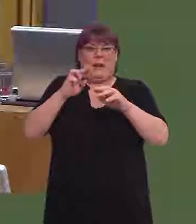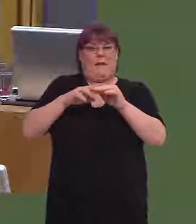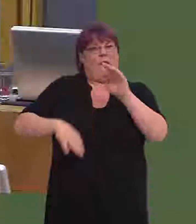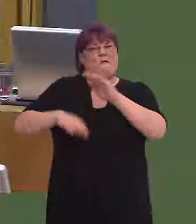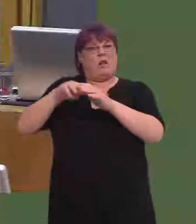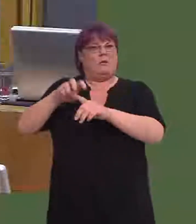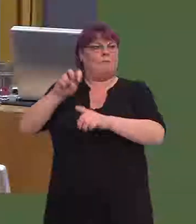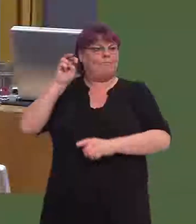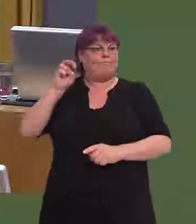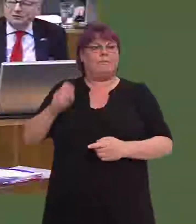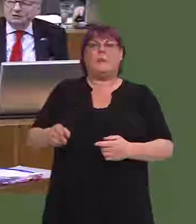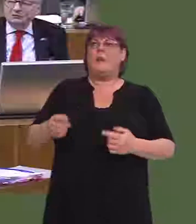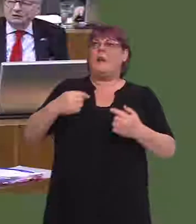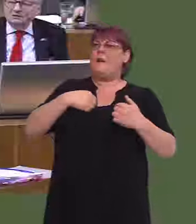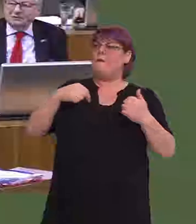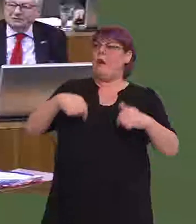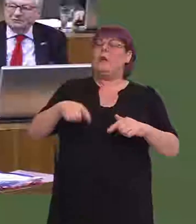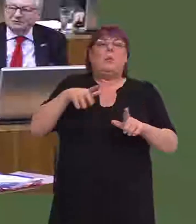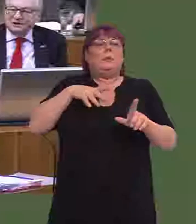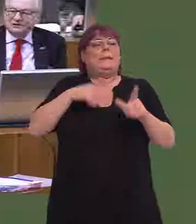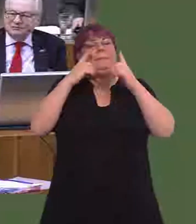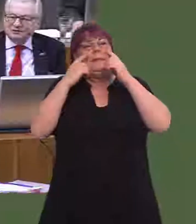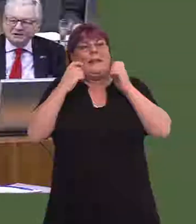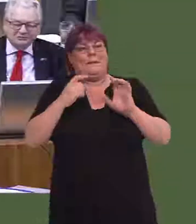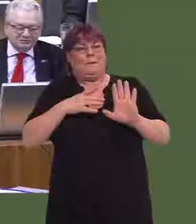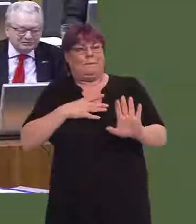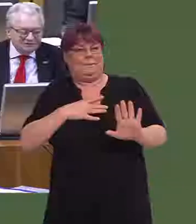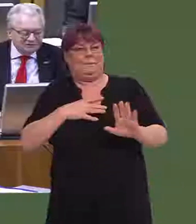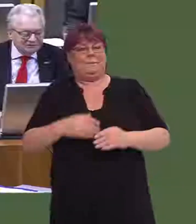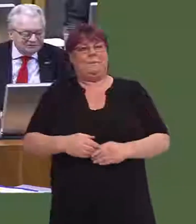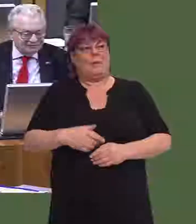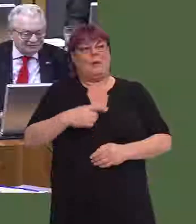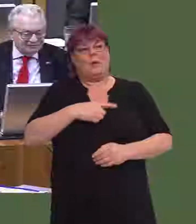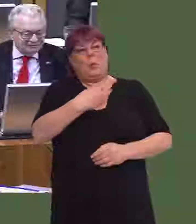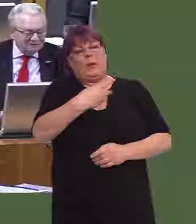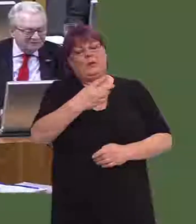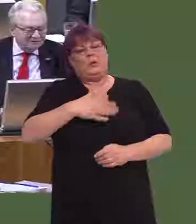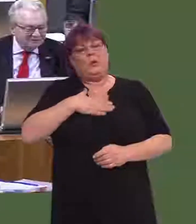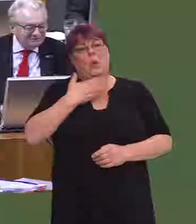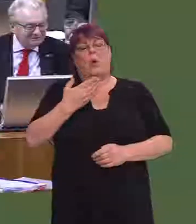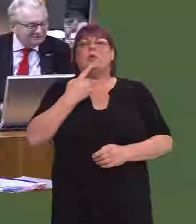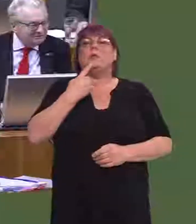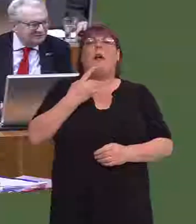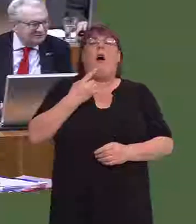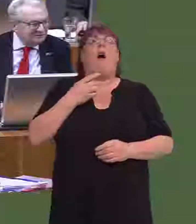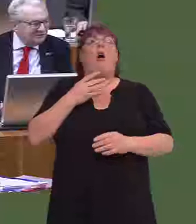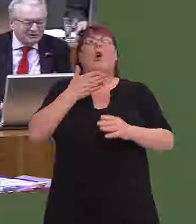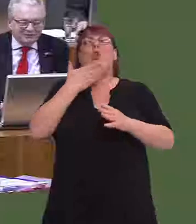Well, I think we've got to be careful here, because I don't want to give the impression, and nor does she, that, somehow, a 'no deal' Brexit is similar to any other kind of Brexit.